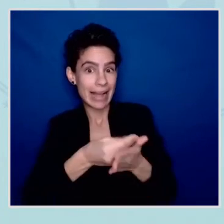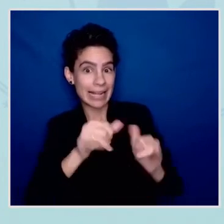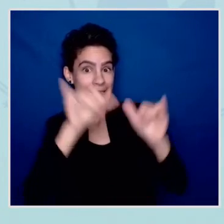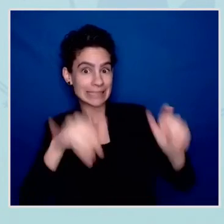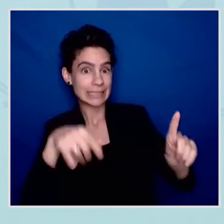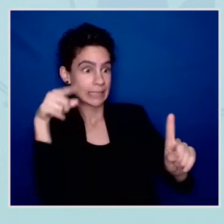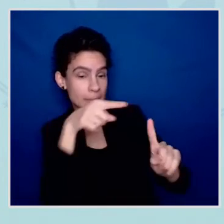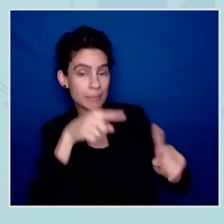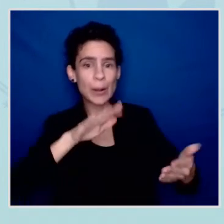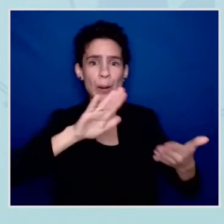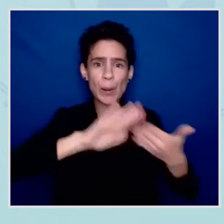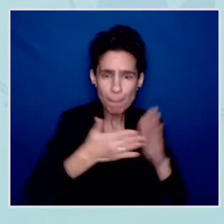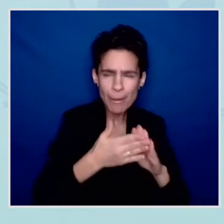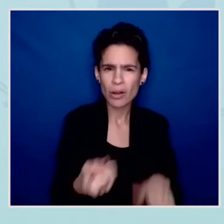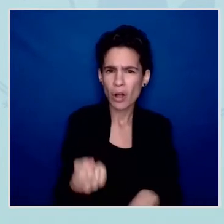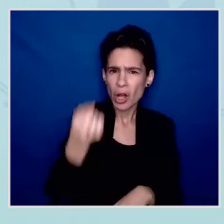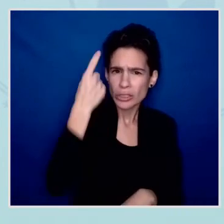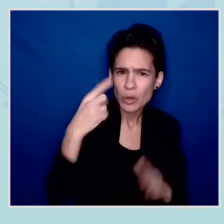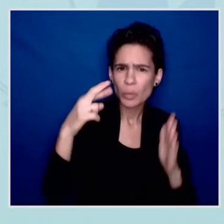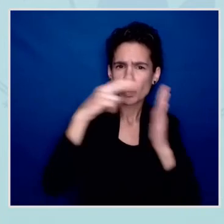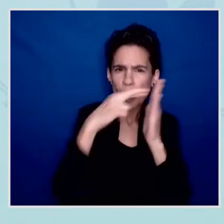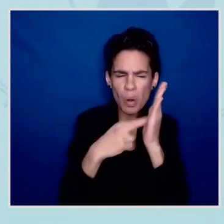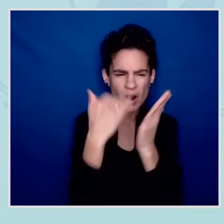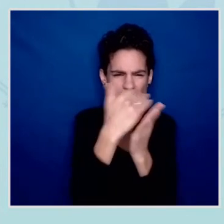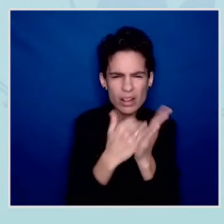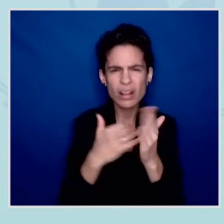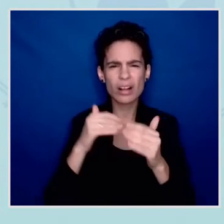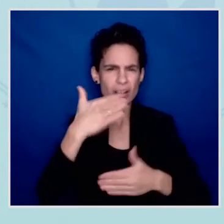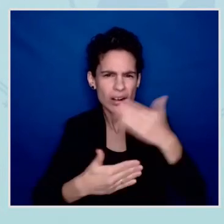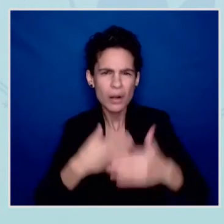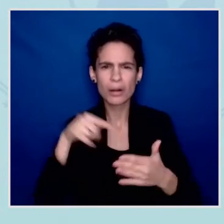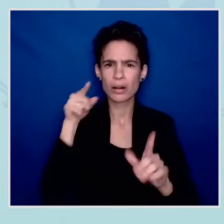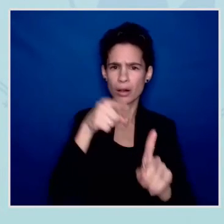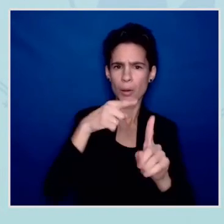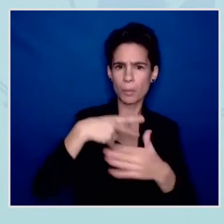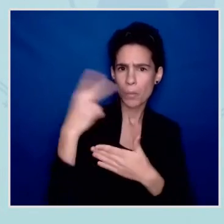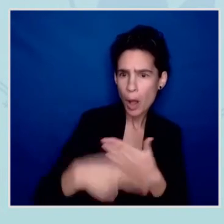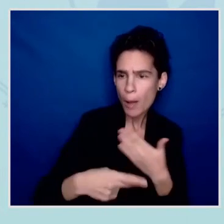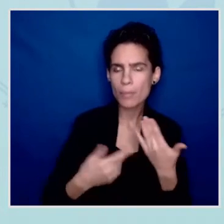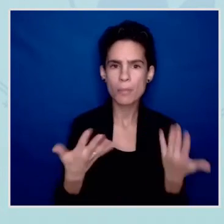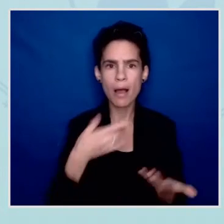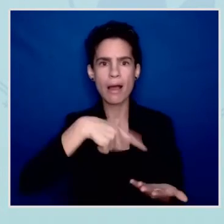THIS ADMINISTRATION WILL WORK